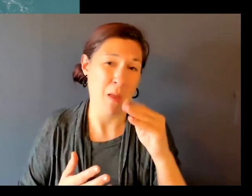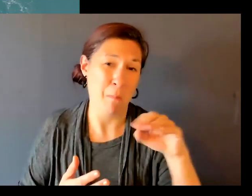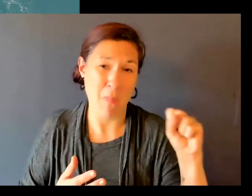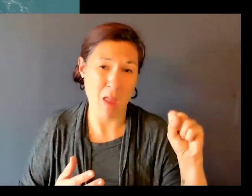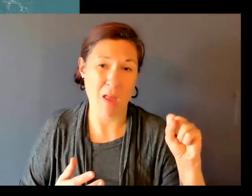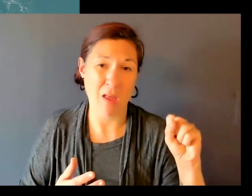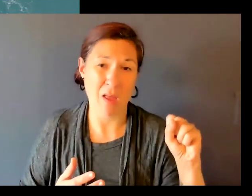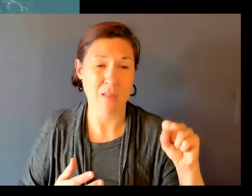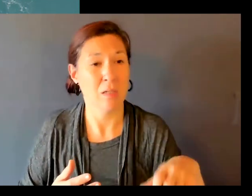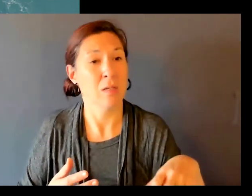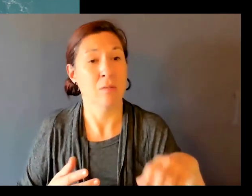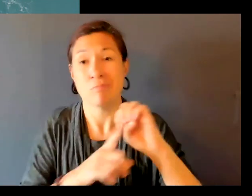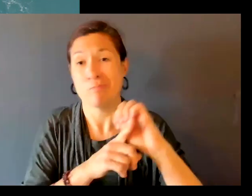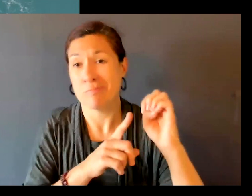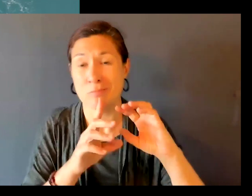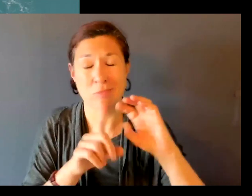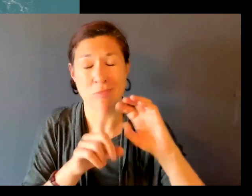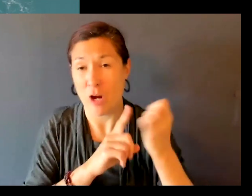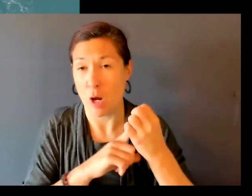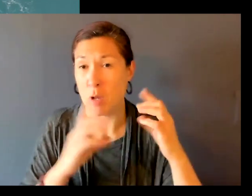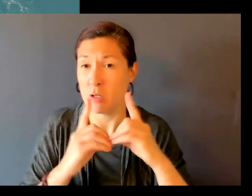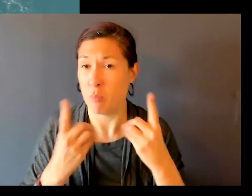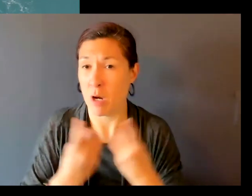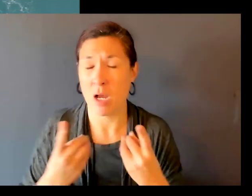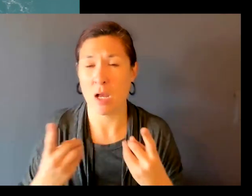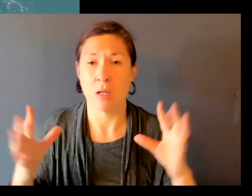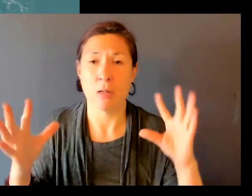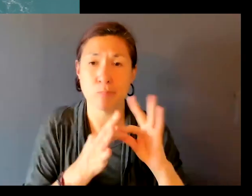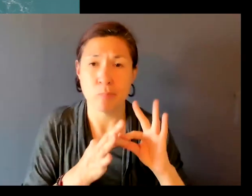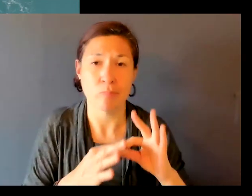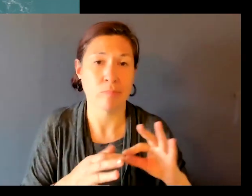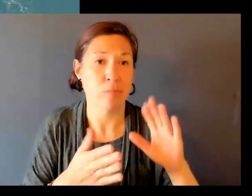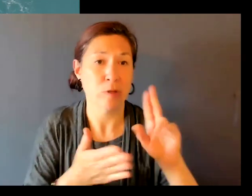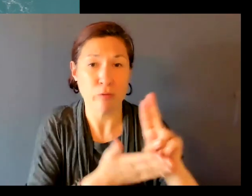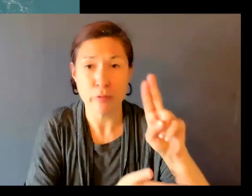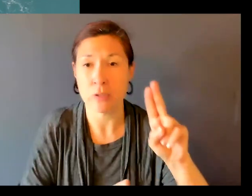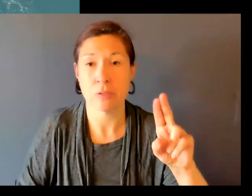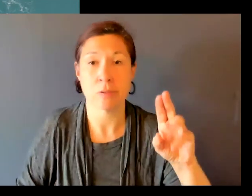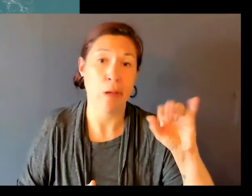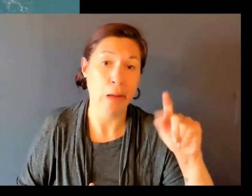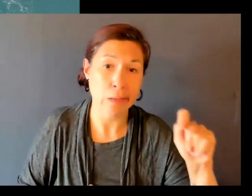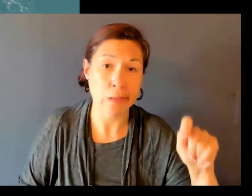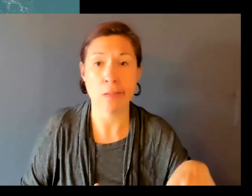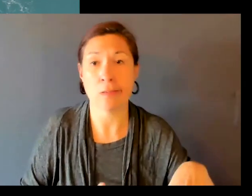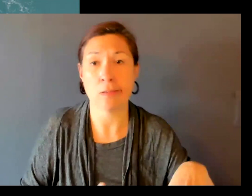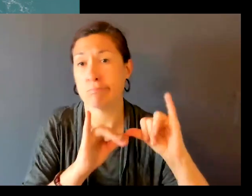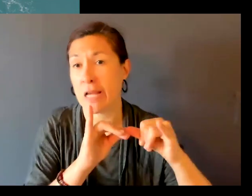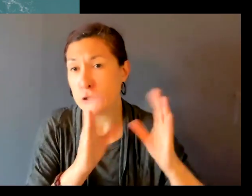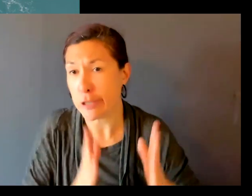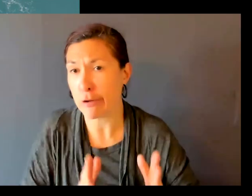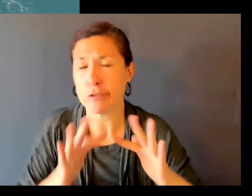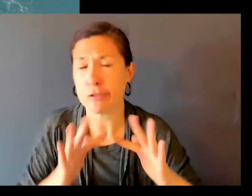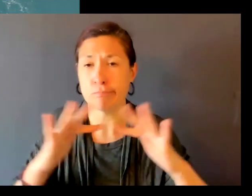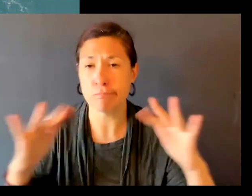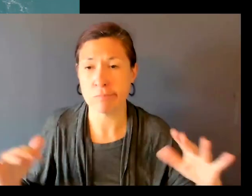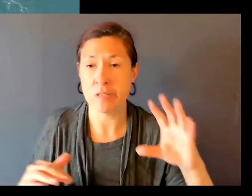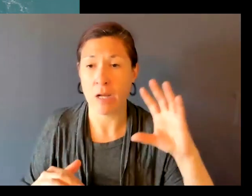Uhm, and, ah, and also, uhm, don't understand with these buildings, it seems like we are -- even though we have things, you know, for wetlands, we are losing a lot of our wetlands because of development, and it seems like it doesn't matter that we have these laws on the books.